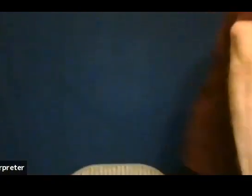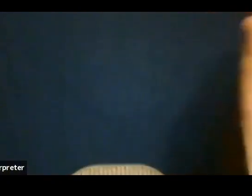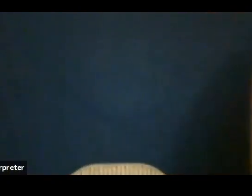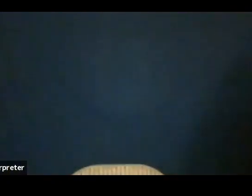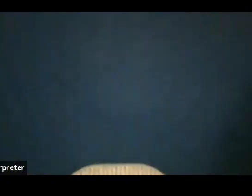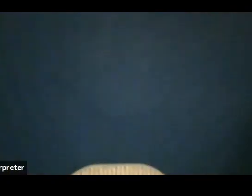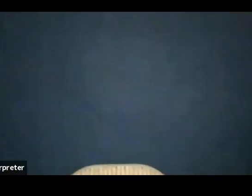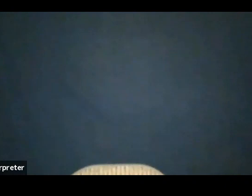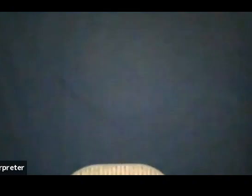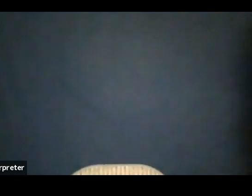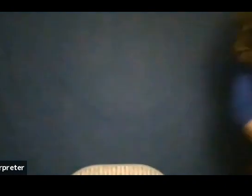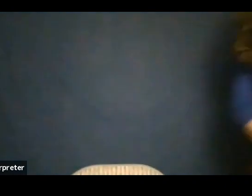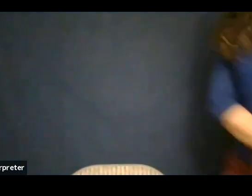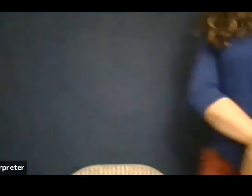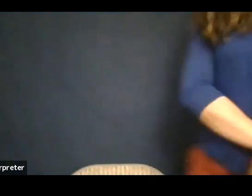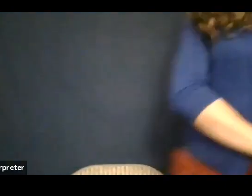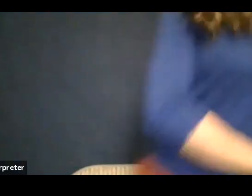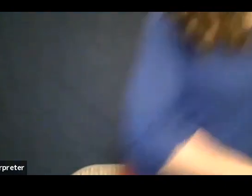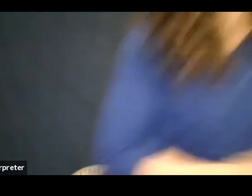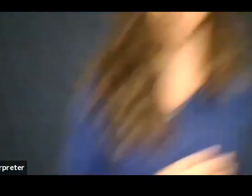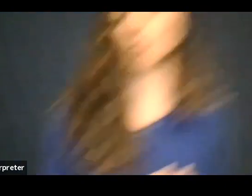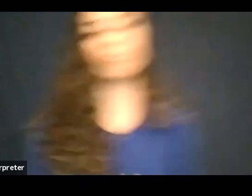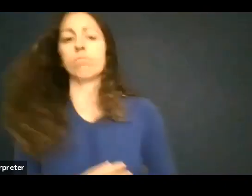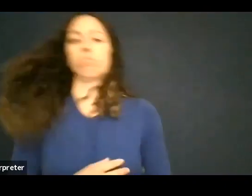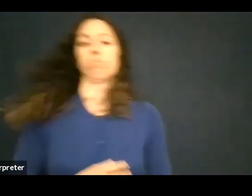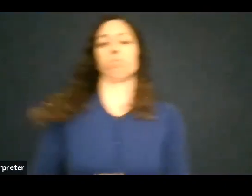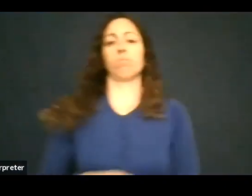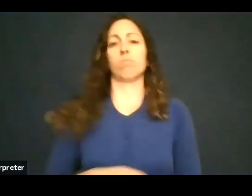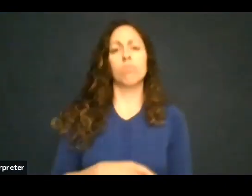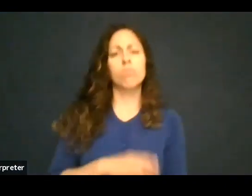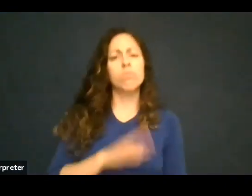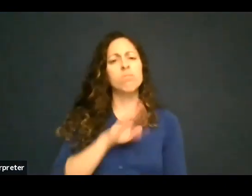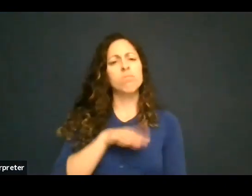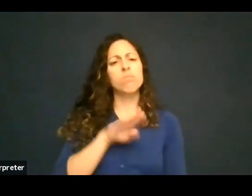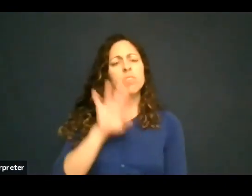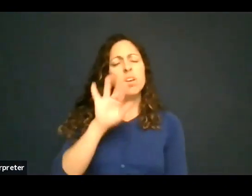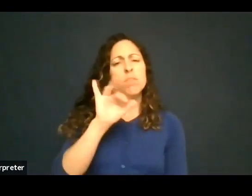whether patients need to travel to participate